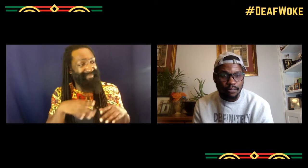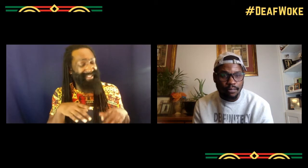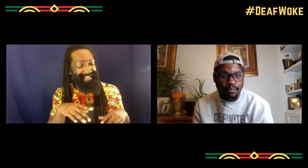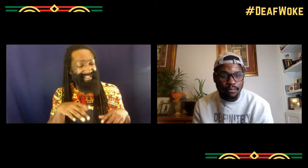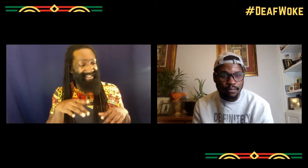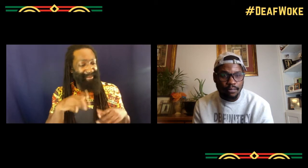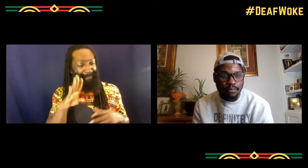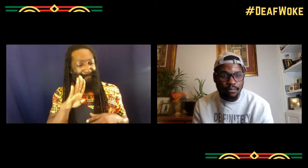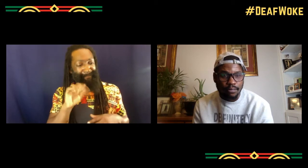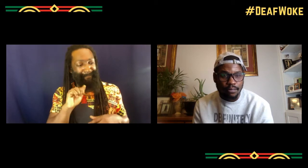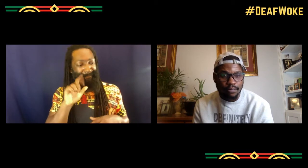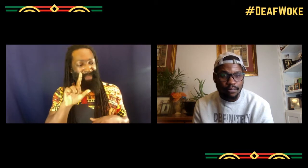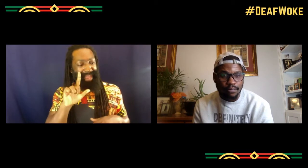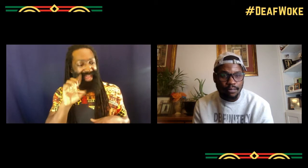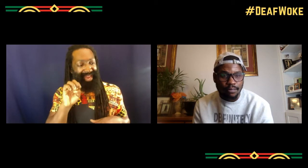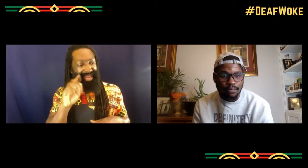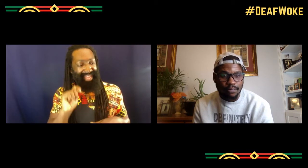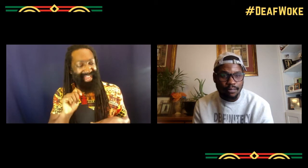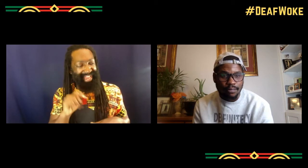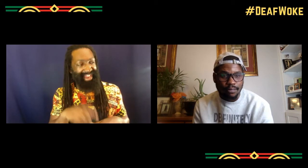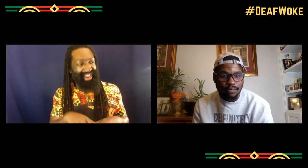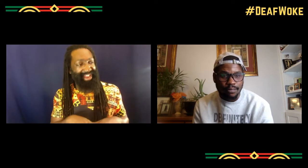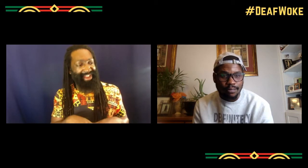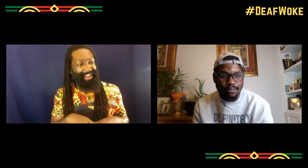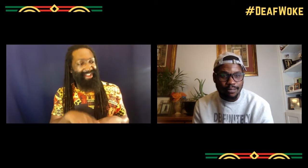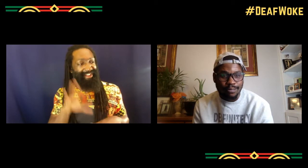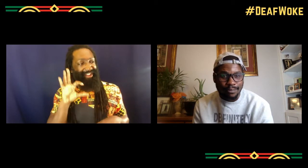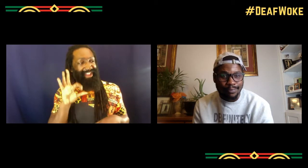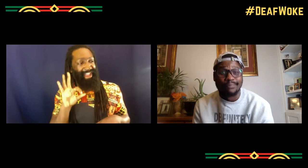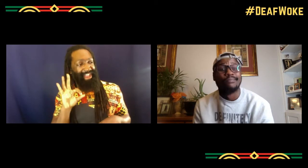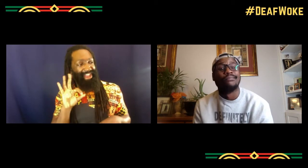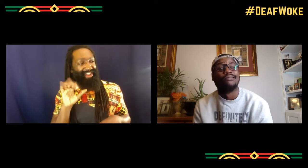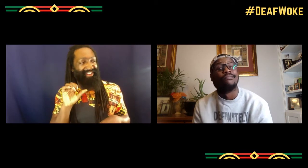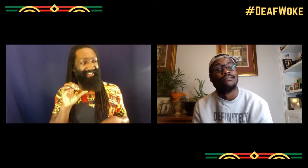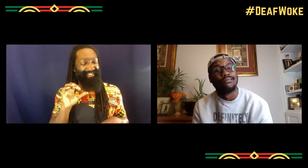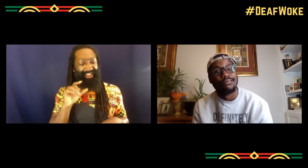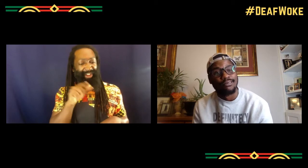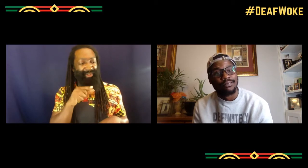and say, you're a dancer? Look like ballet.